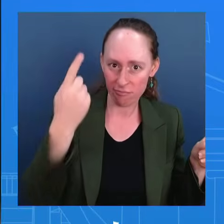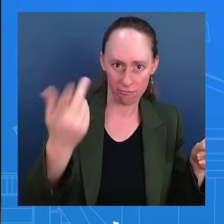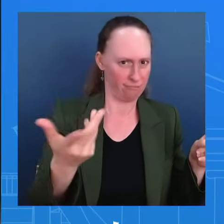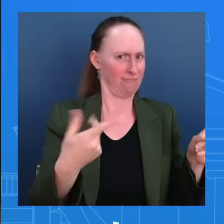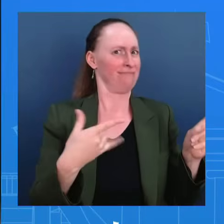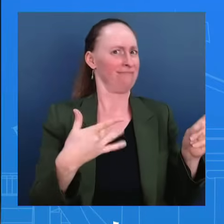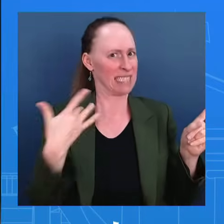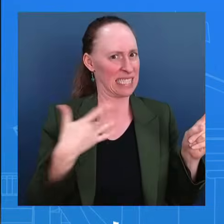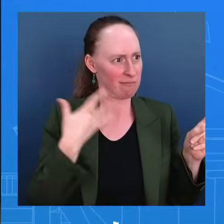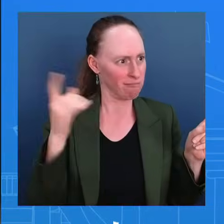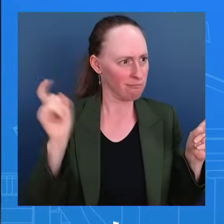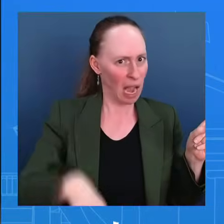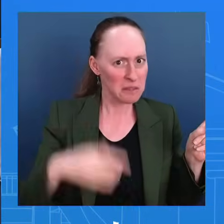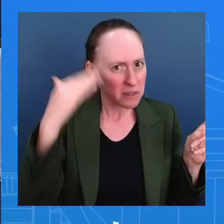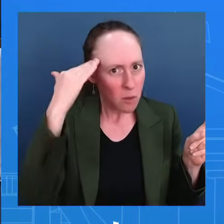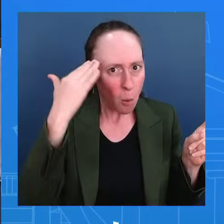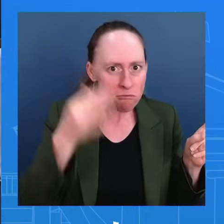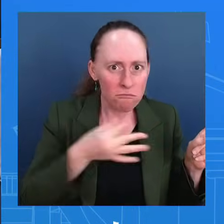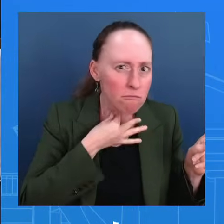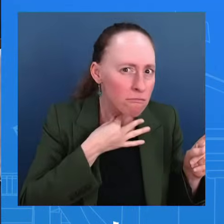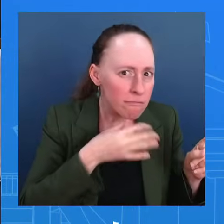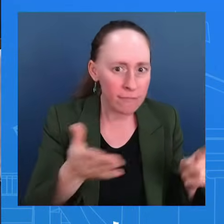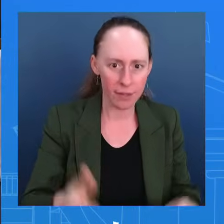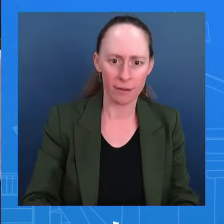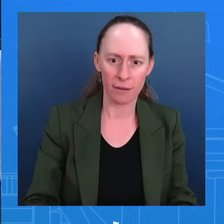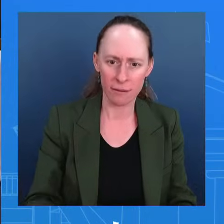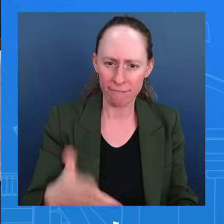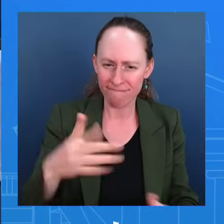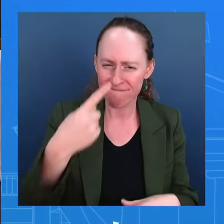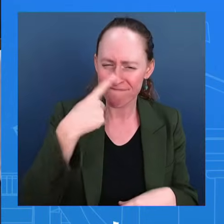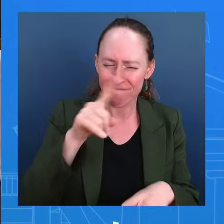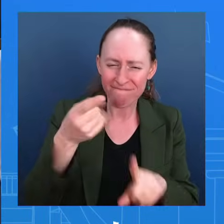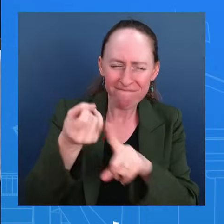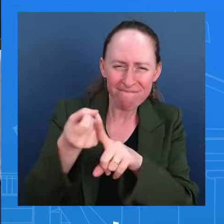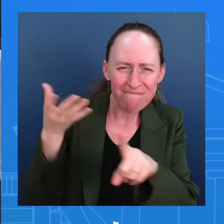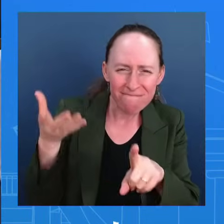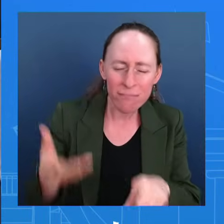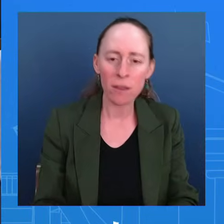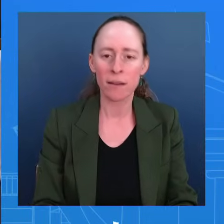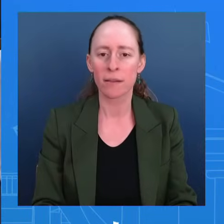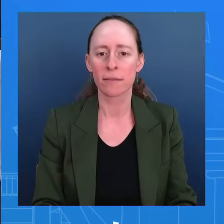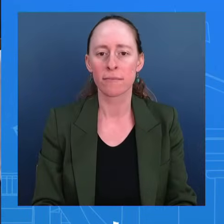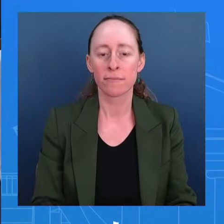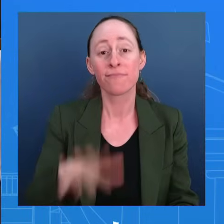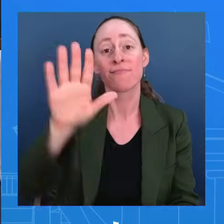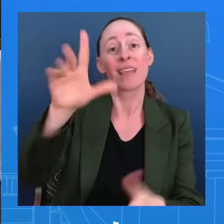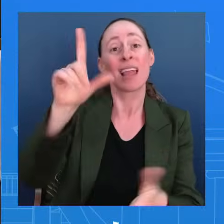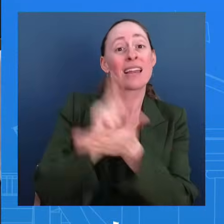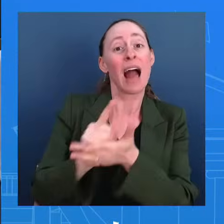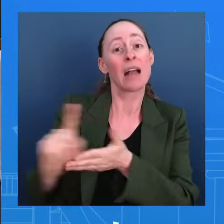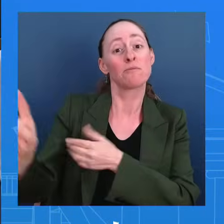The Press: So, Trump spoke with Netanyahu last week. Ms. Jean-Pierre: Oh, I see what you're saying. Okay. The Press: And -- Ms. Jean-Pierre: Okay. Yeah, okay. The Press: And were you guys aware what that -- and are you -- Ms. Jean-Pierre: Look, I --